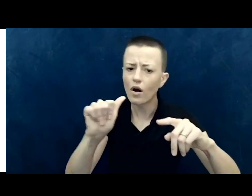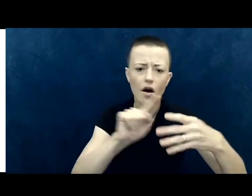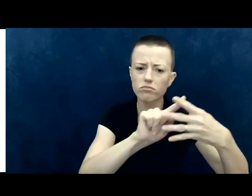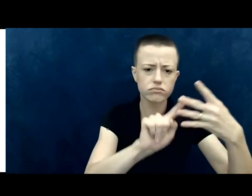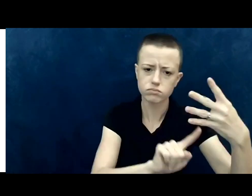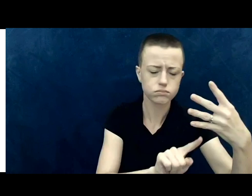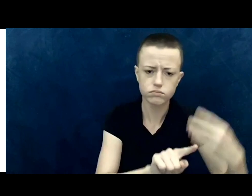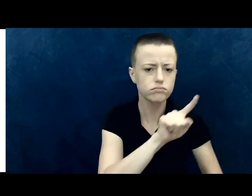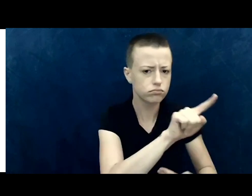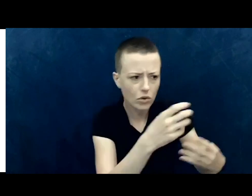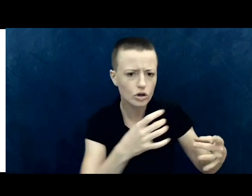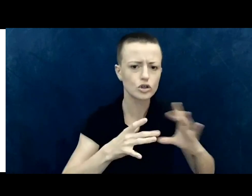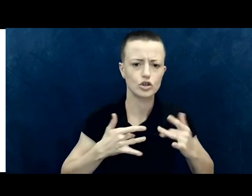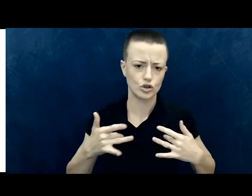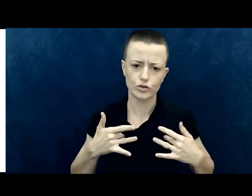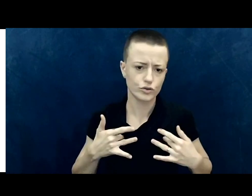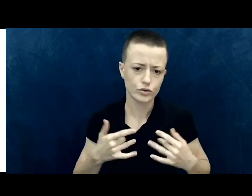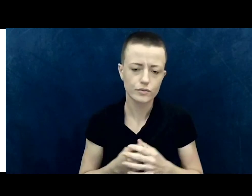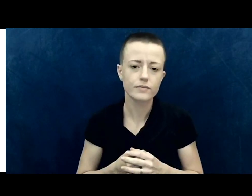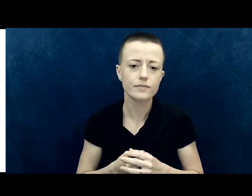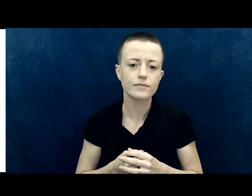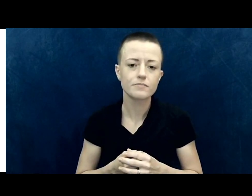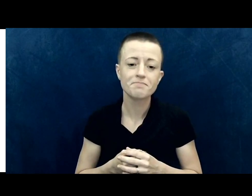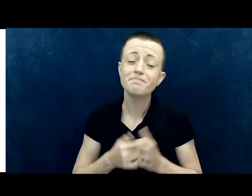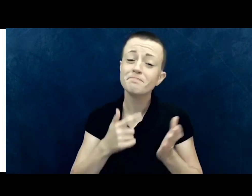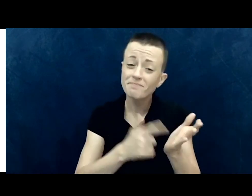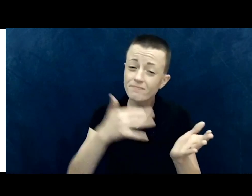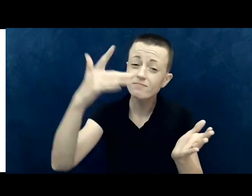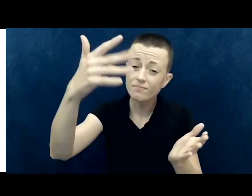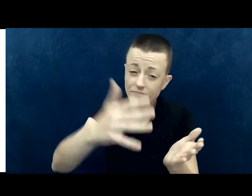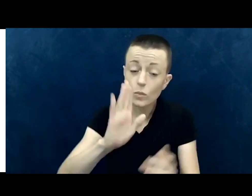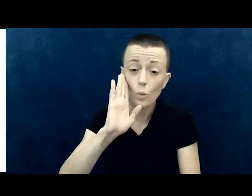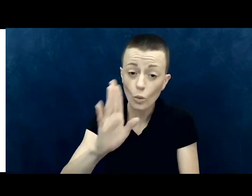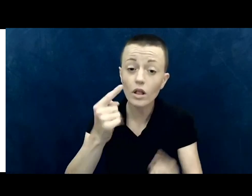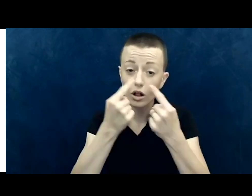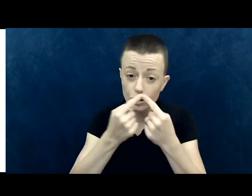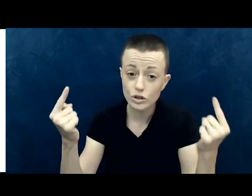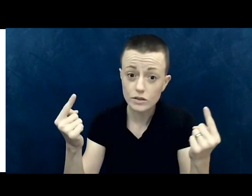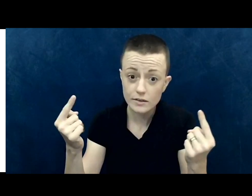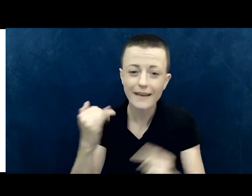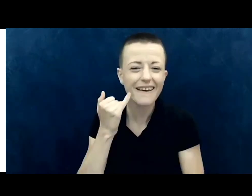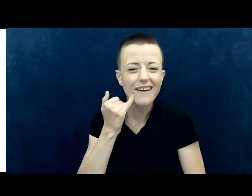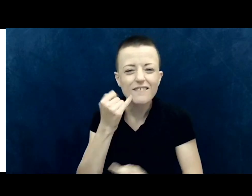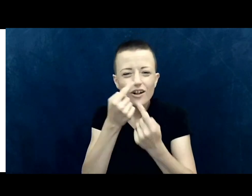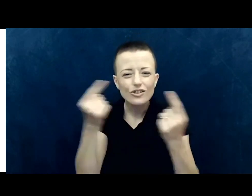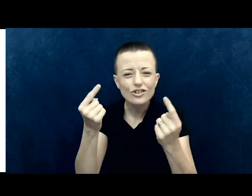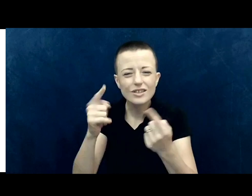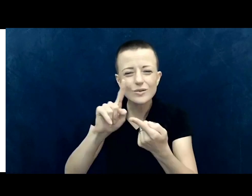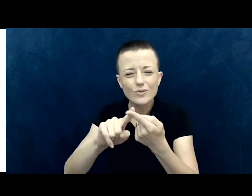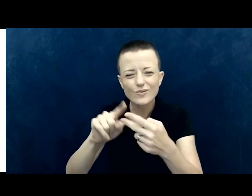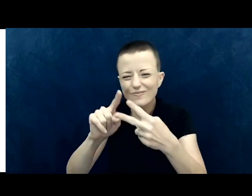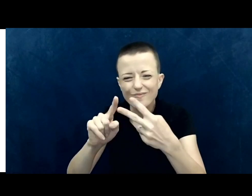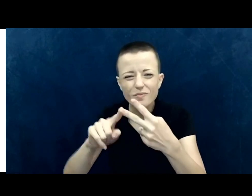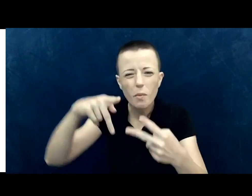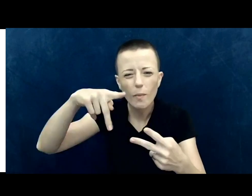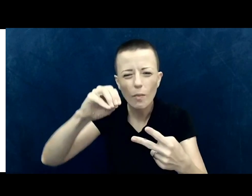Although exceedingly rare, if you've had a severe allergic reaction to something called polyethylene glycol and poly sorbate -